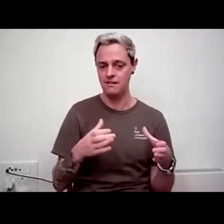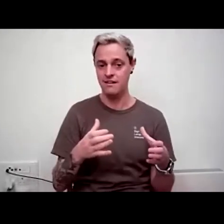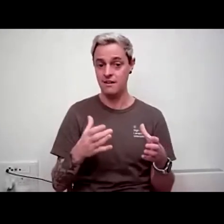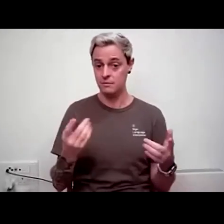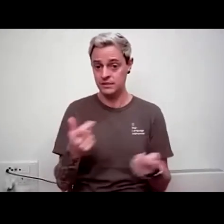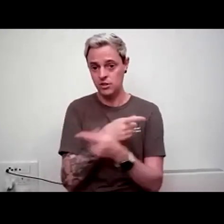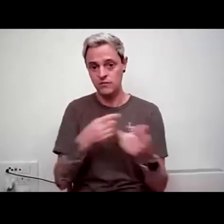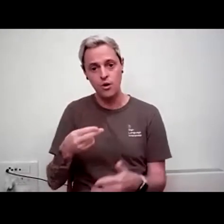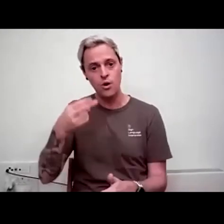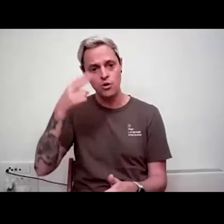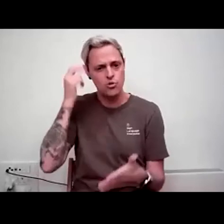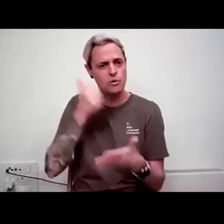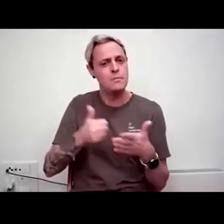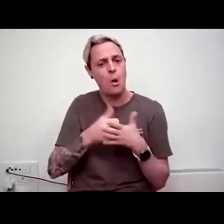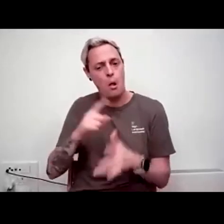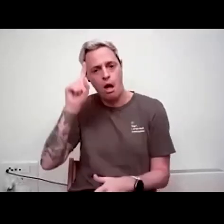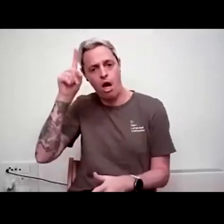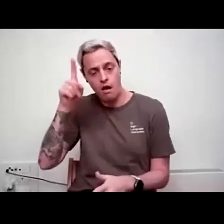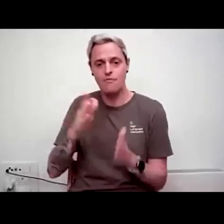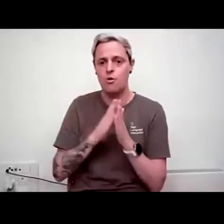of neurotypical assumptions about how religion works.